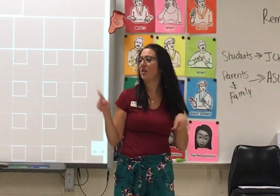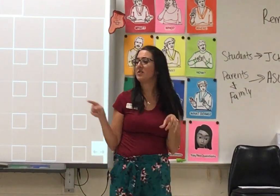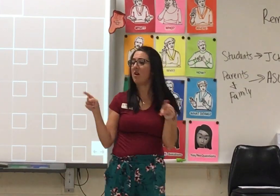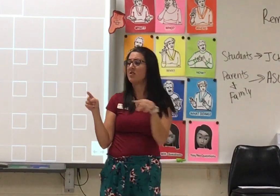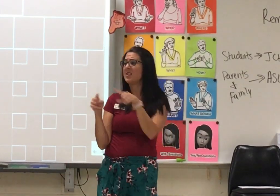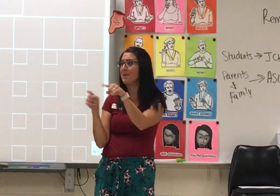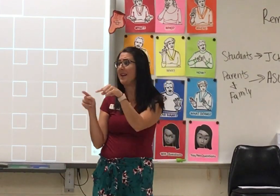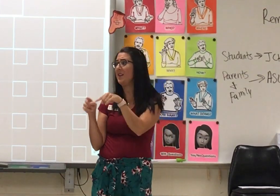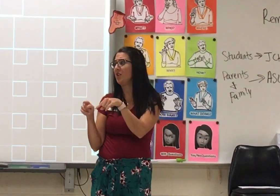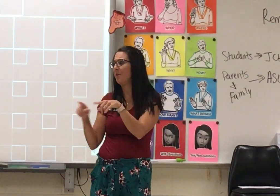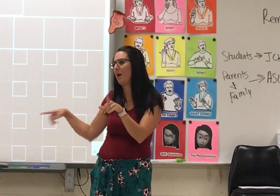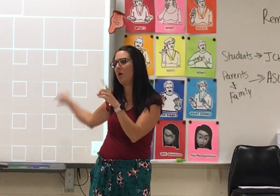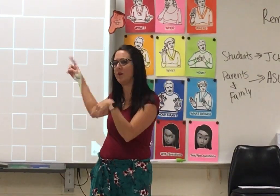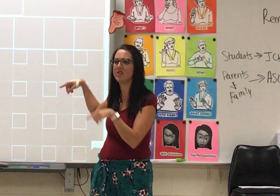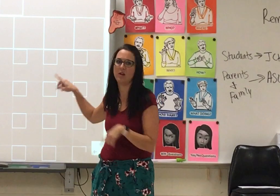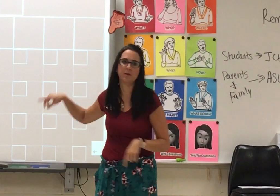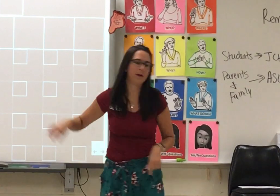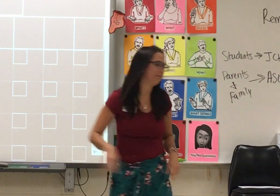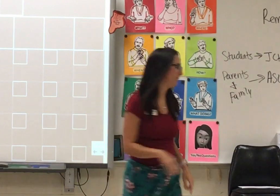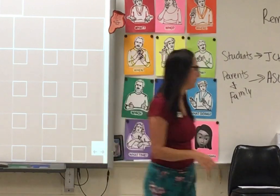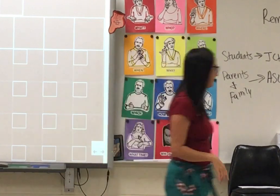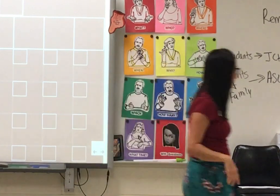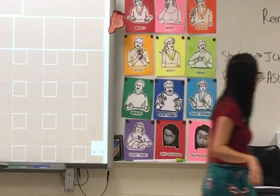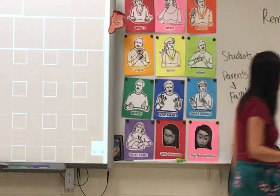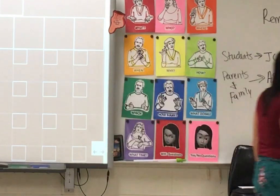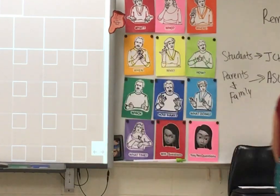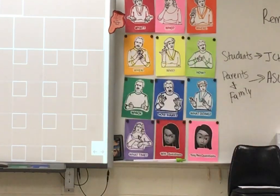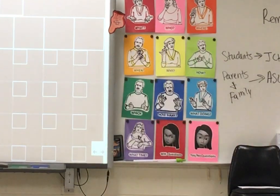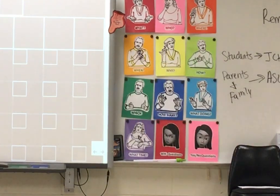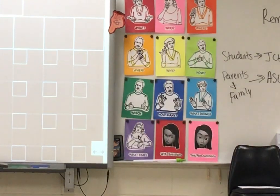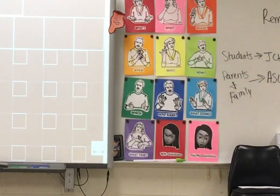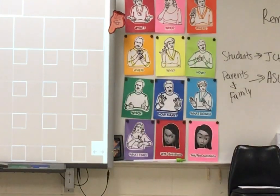Turn and talk to someone near you about what we just talked about